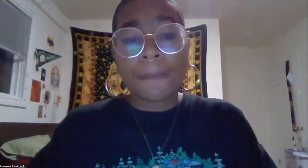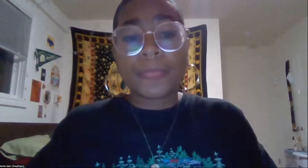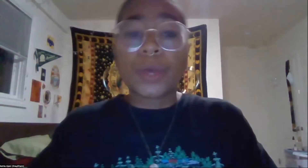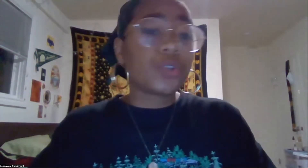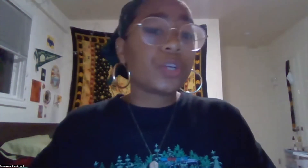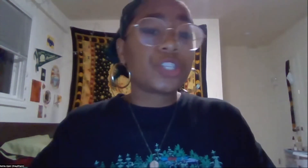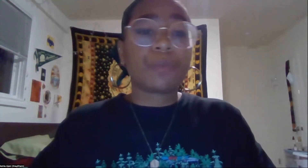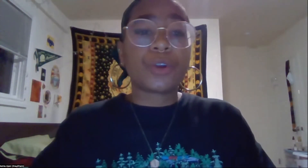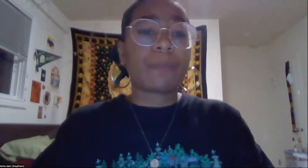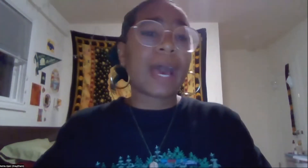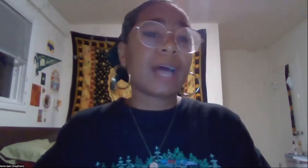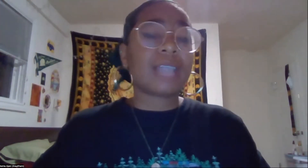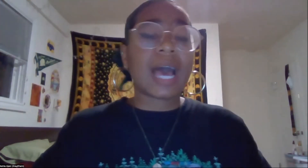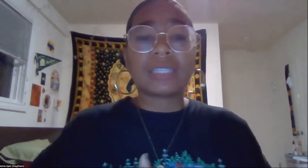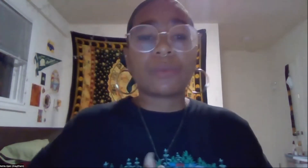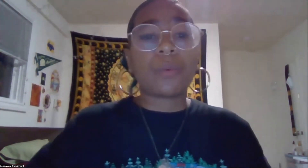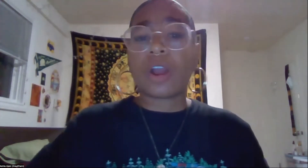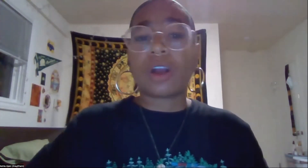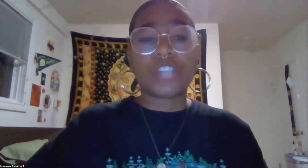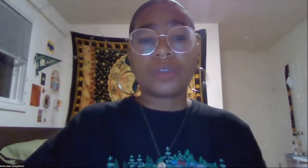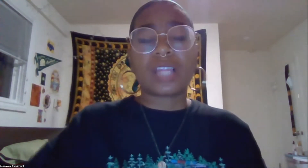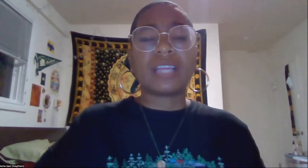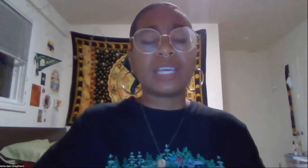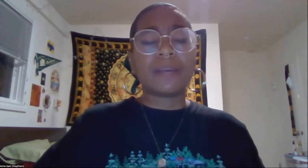Those who wish to murder the past ask that we wear our shadows lightly